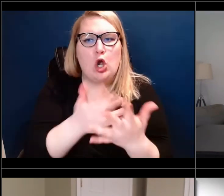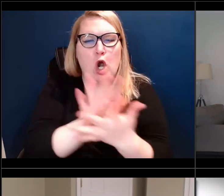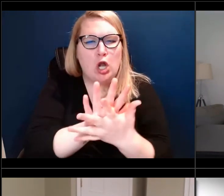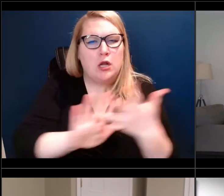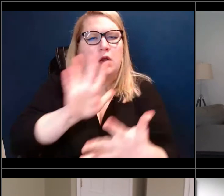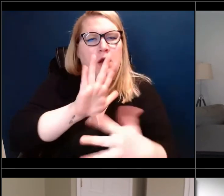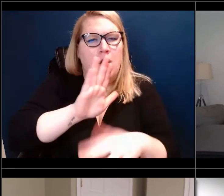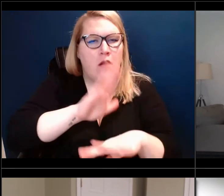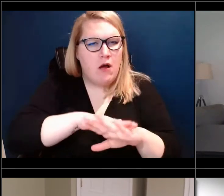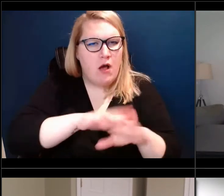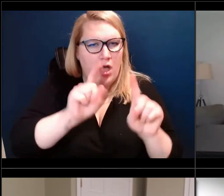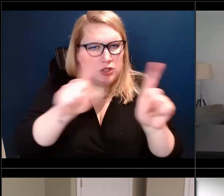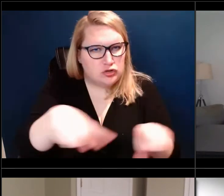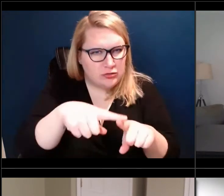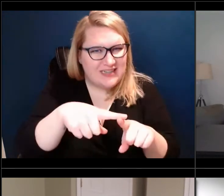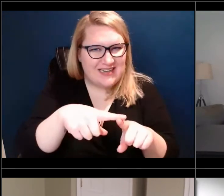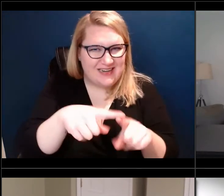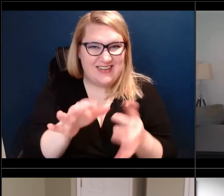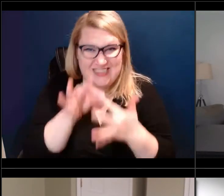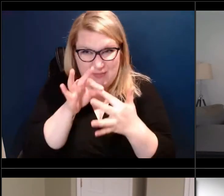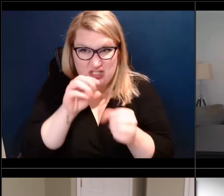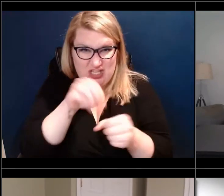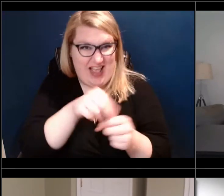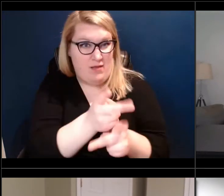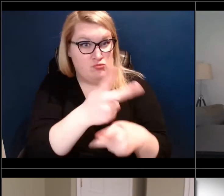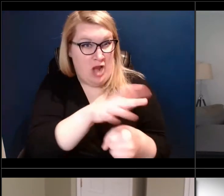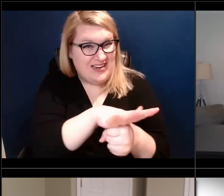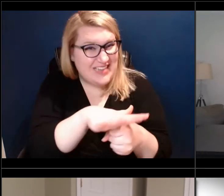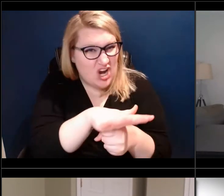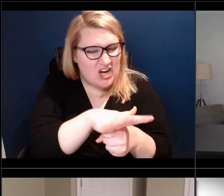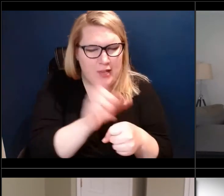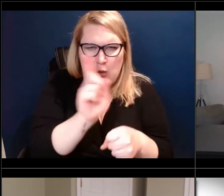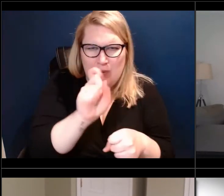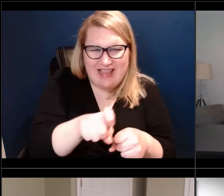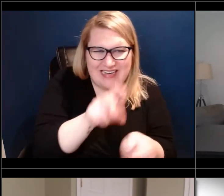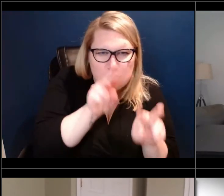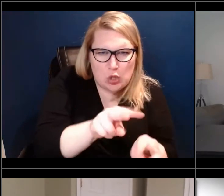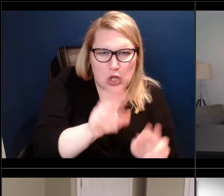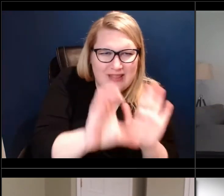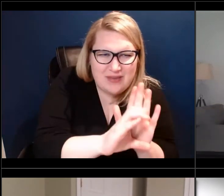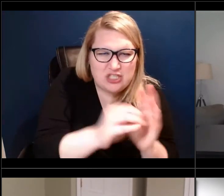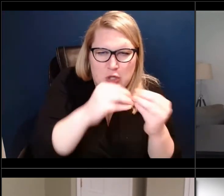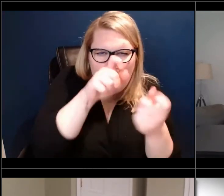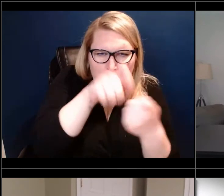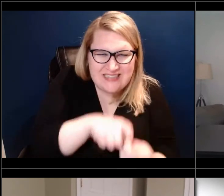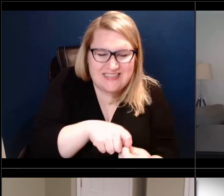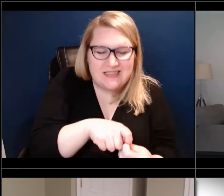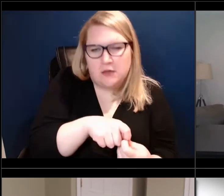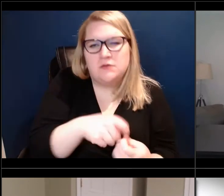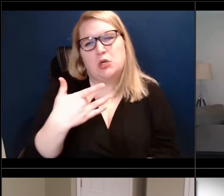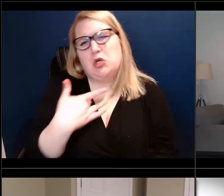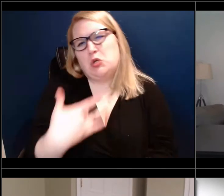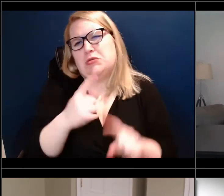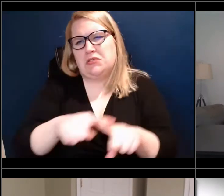especially on the product area where they're looking at images and maybe need to look at finer detail. So usually it's preferenced by the satellite controllers